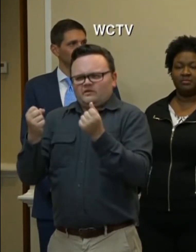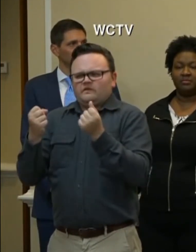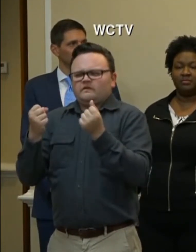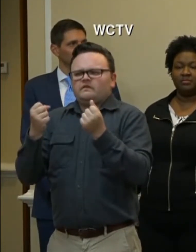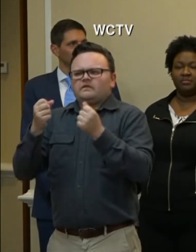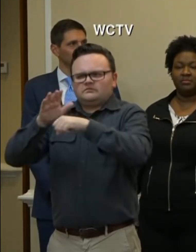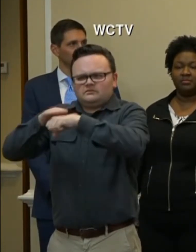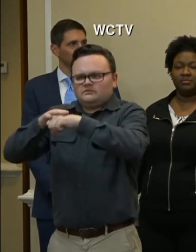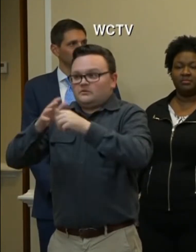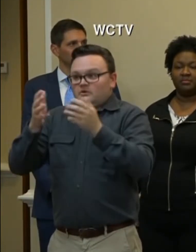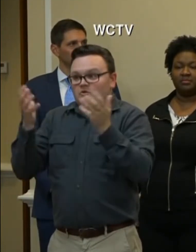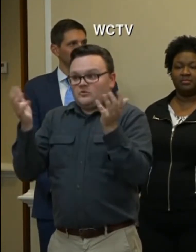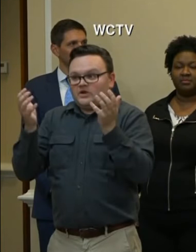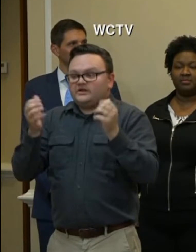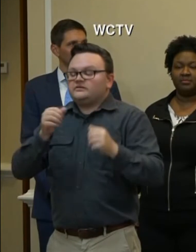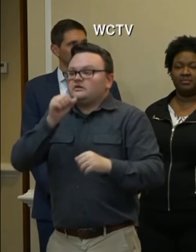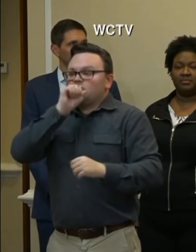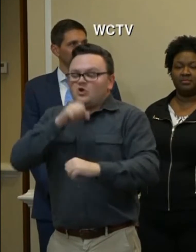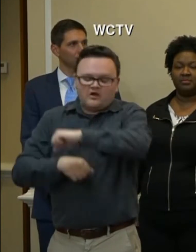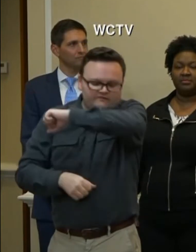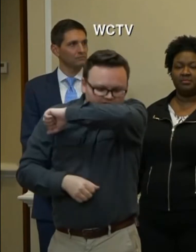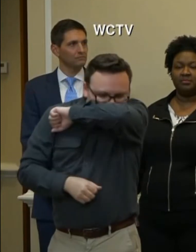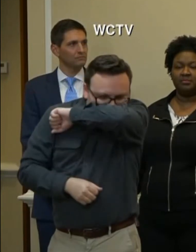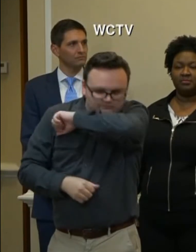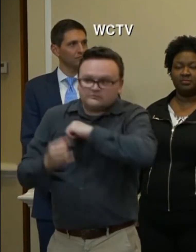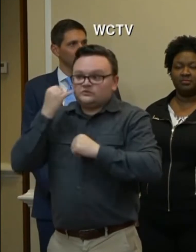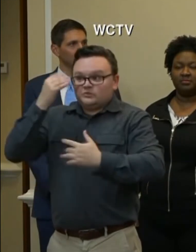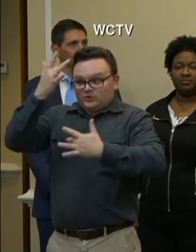stay at home when you're sick frequent hand-washing and staying away from